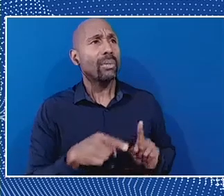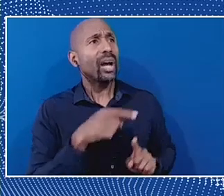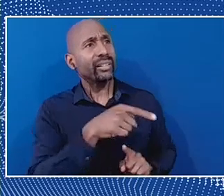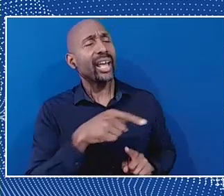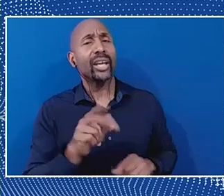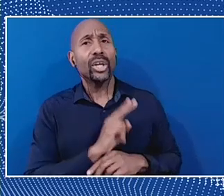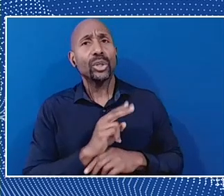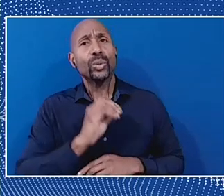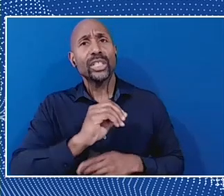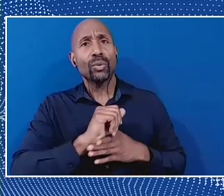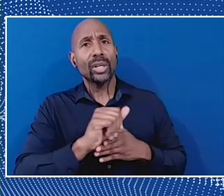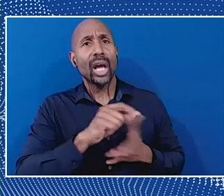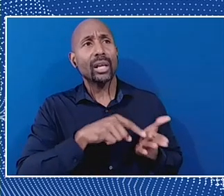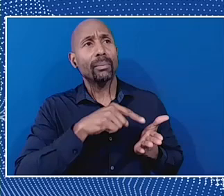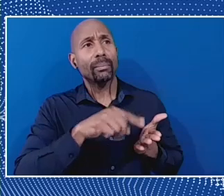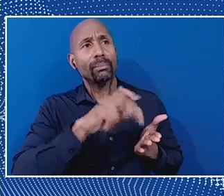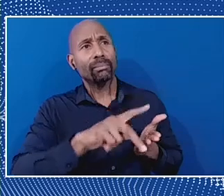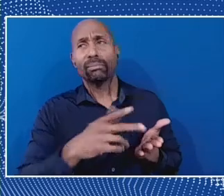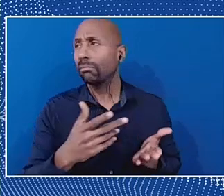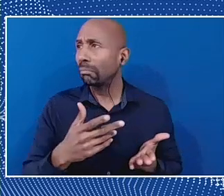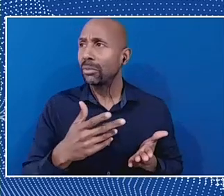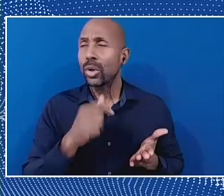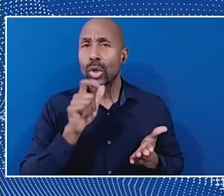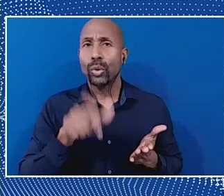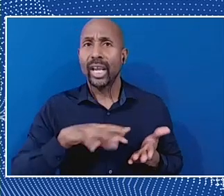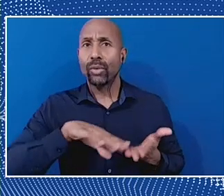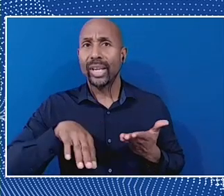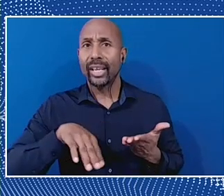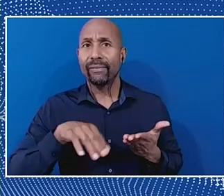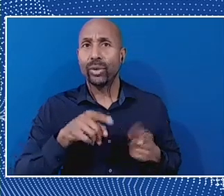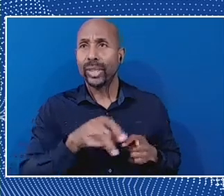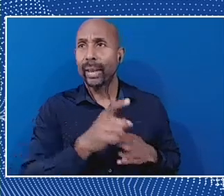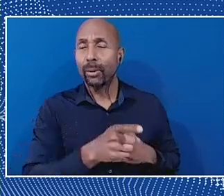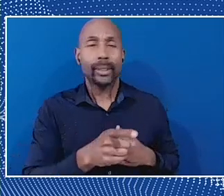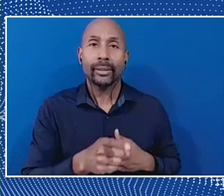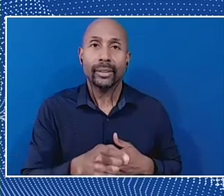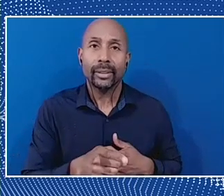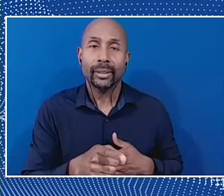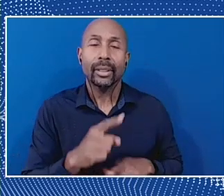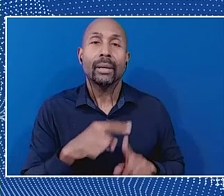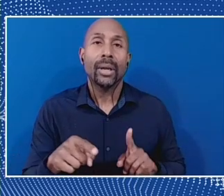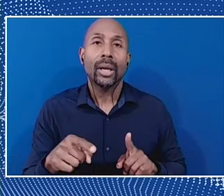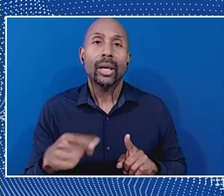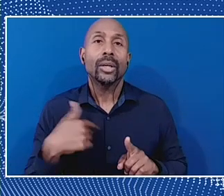time moment. But I think that we- what we know about hardship, what we know about likelihood to default, what we know about